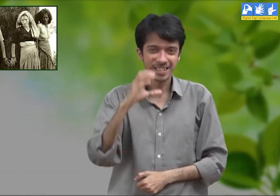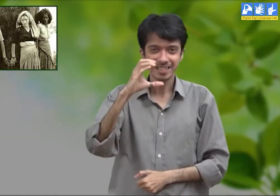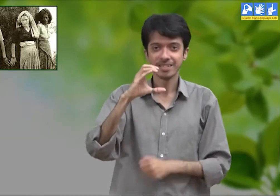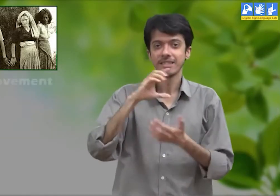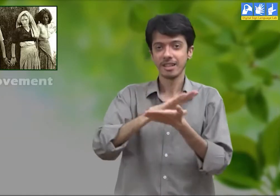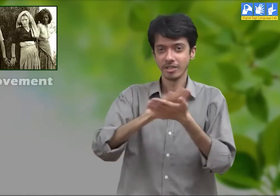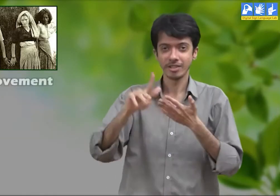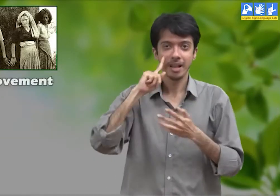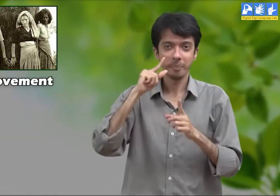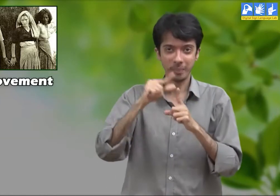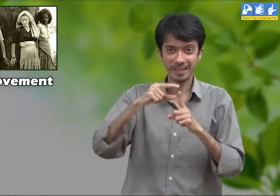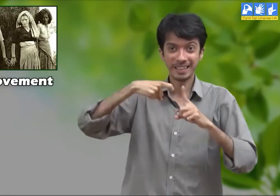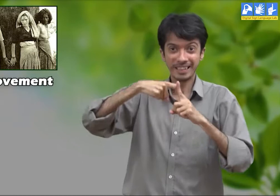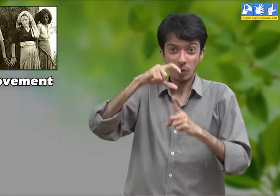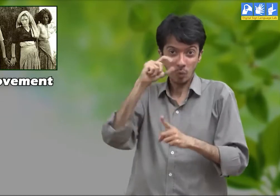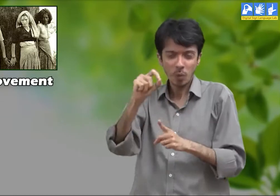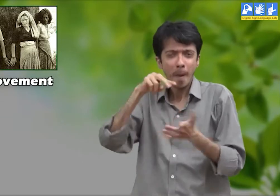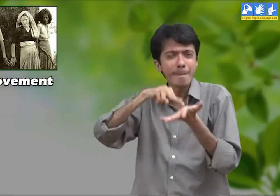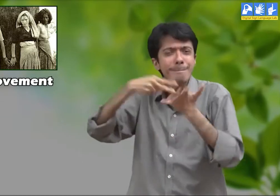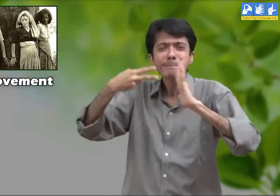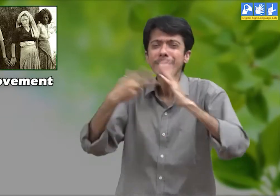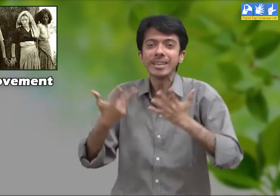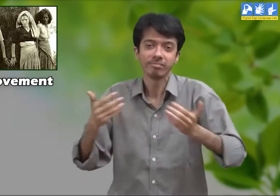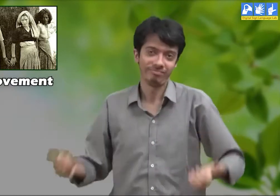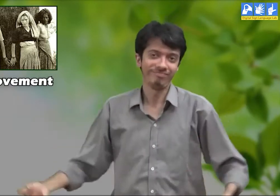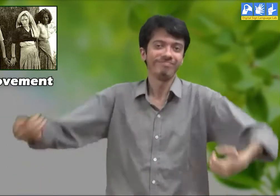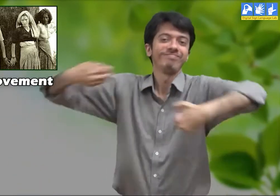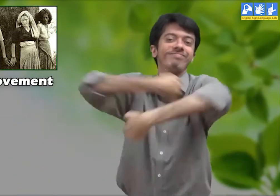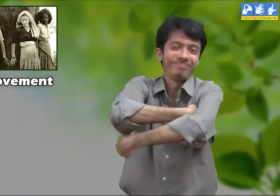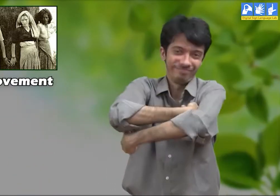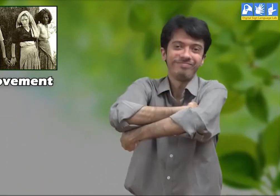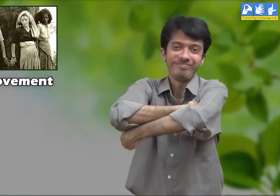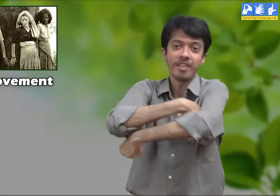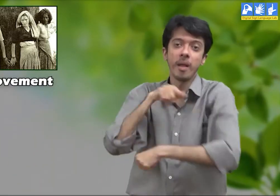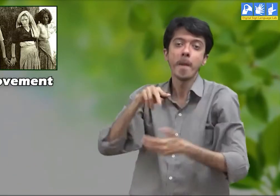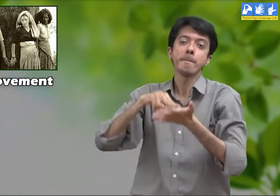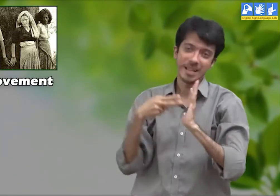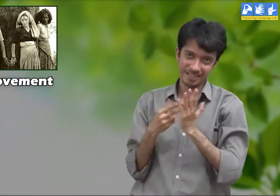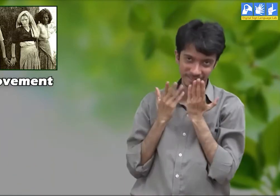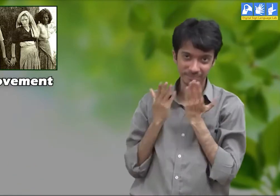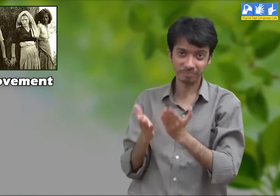Hence, it was called Chipko Movement or ''Hug the Tree'' Movement.